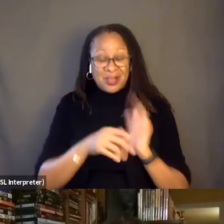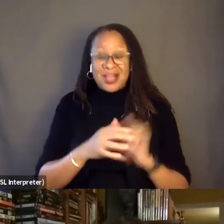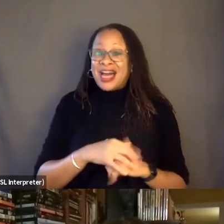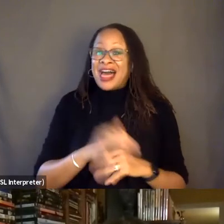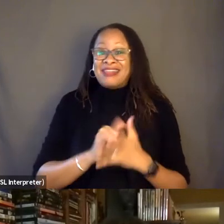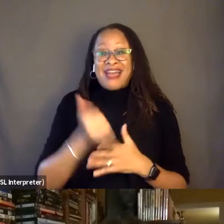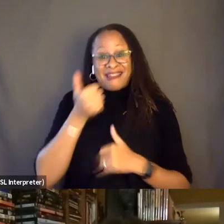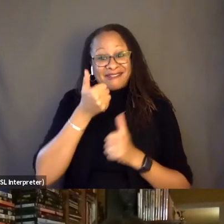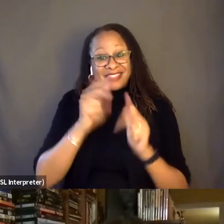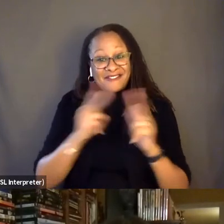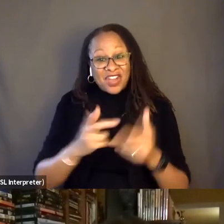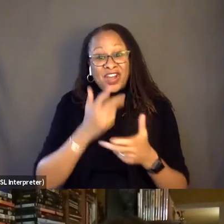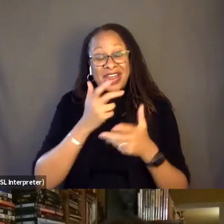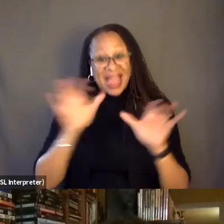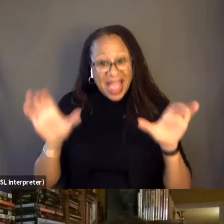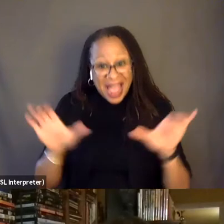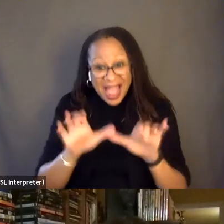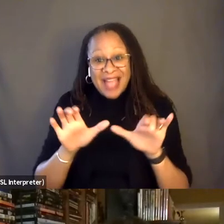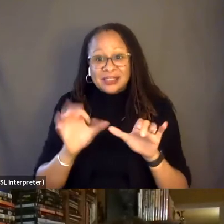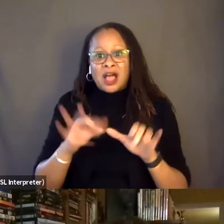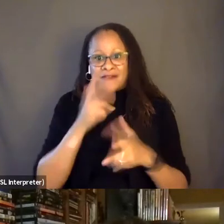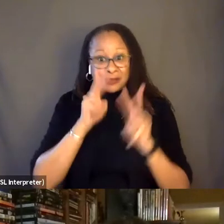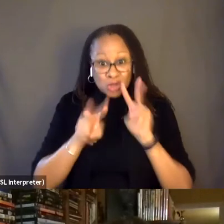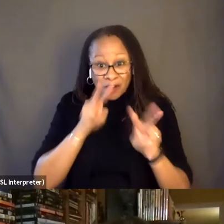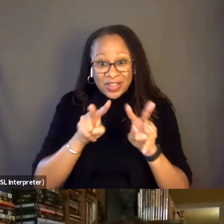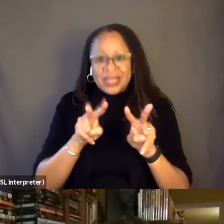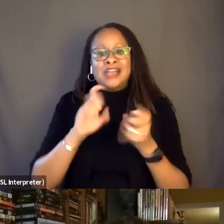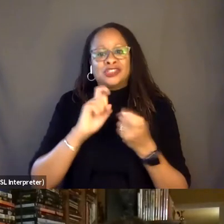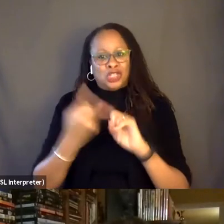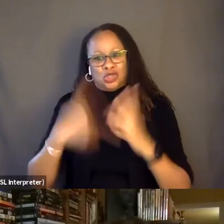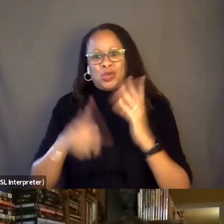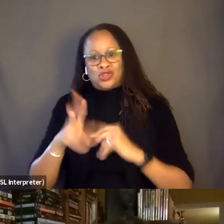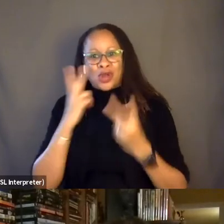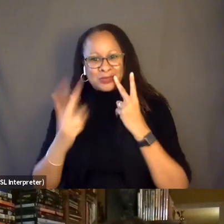of observing change is what you're observing. And I, you know, I was very aware of that,